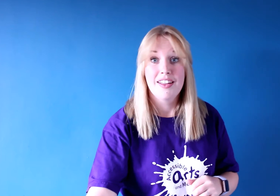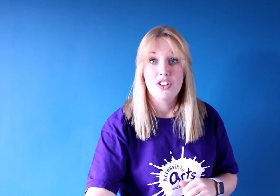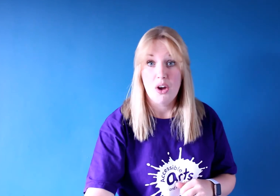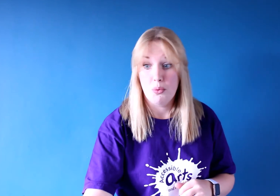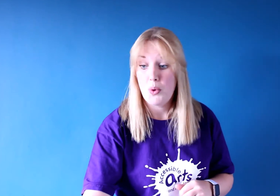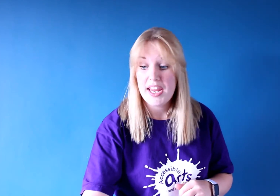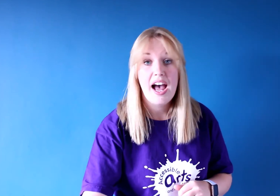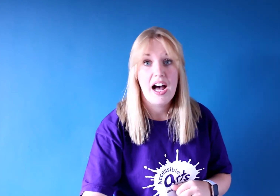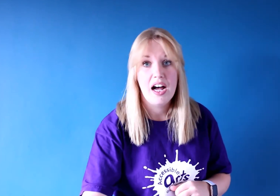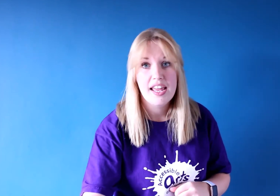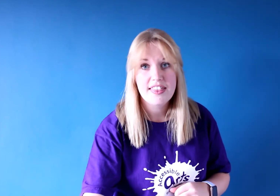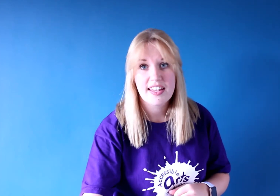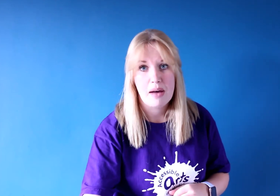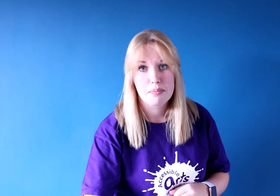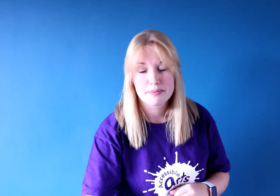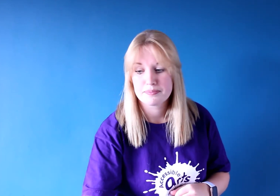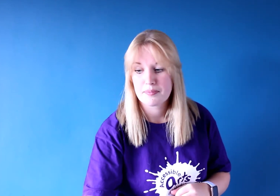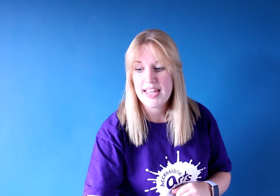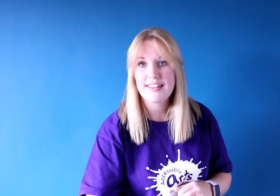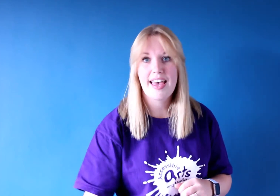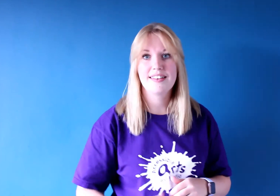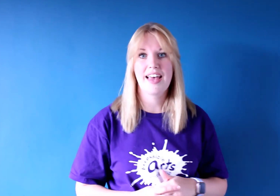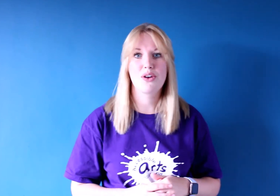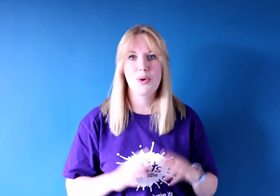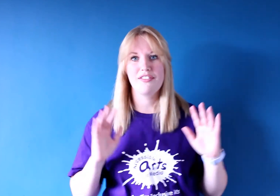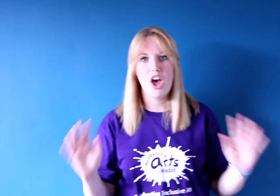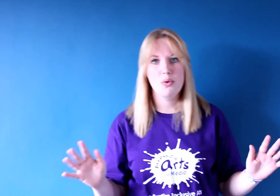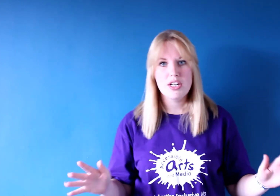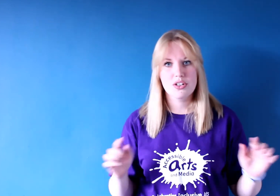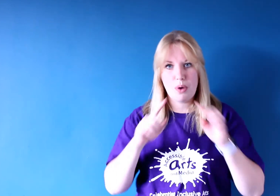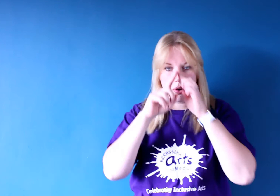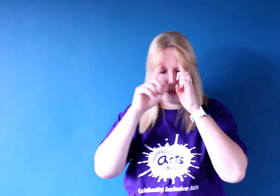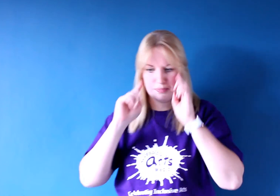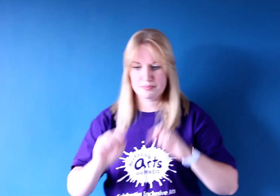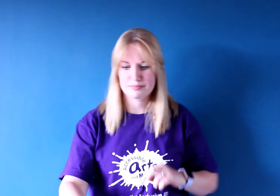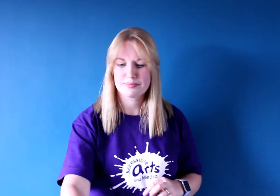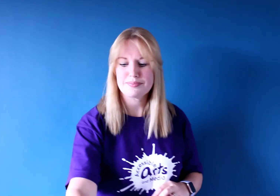So we are in the camp in a tent and we have only just woken up.